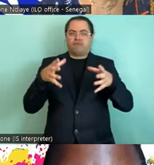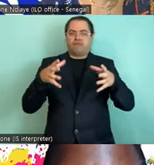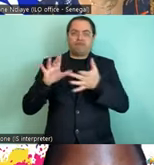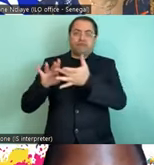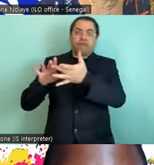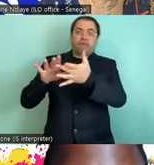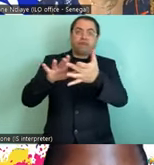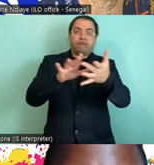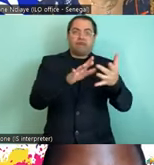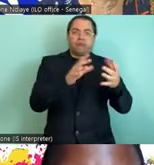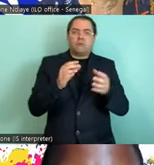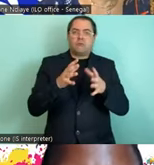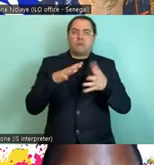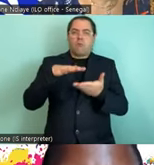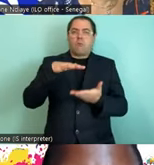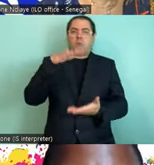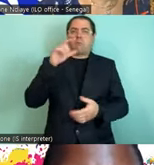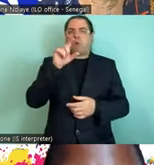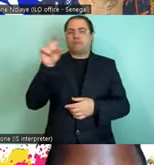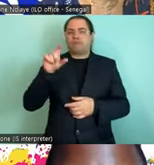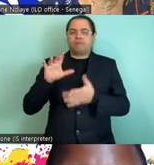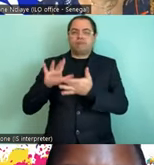companies. 10:36:16 And on that same day we also signed